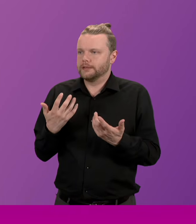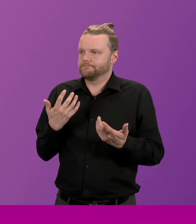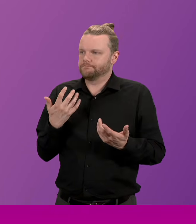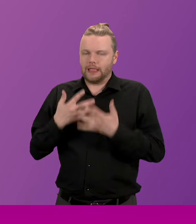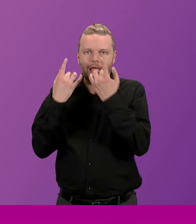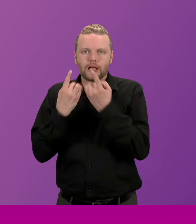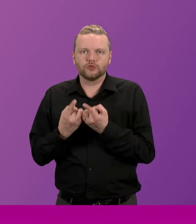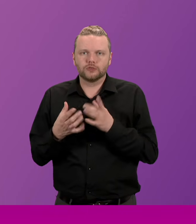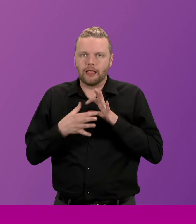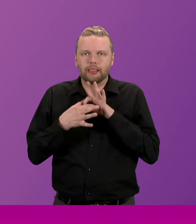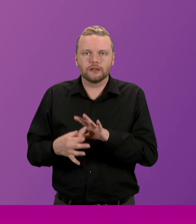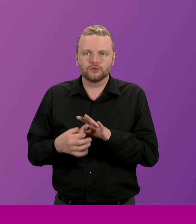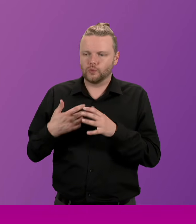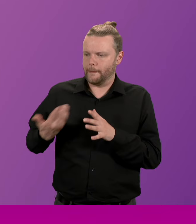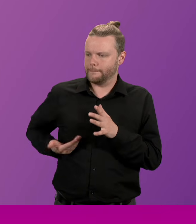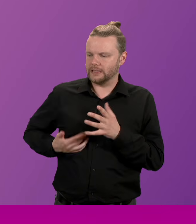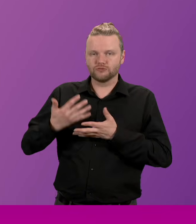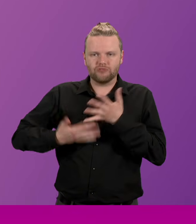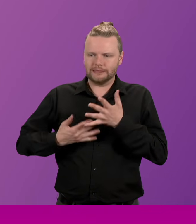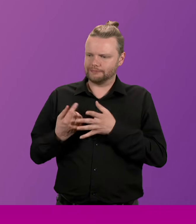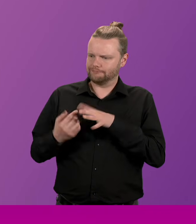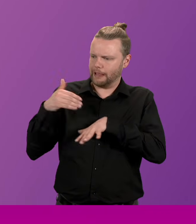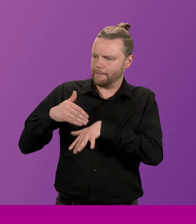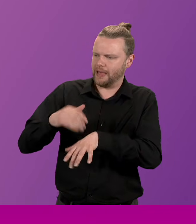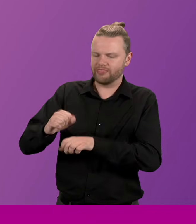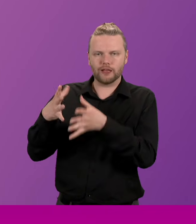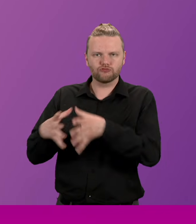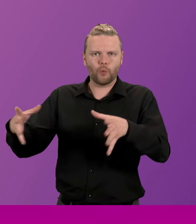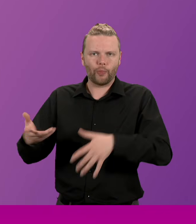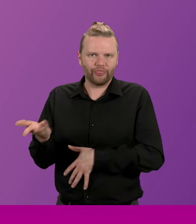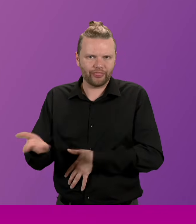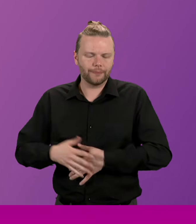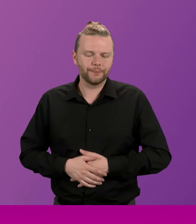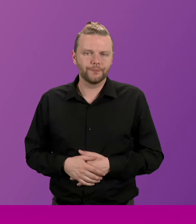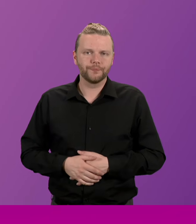issues to do with business rates impeding their success and growth in the economy.